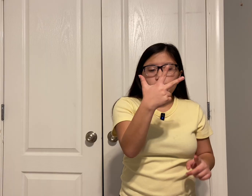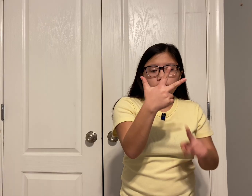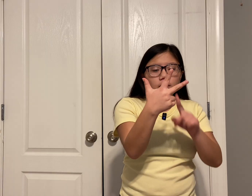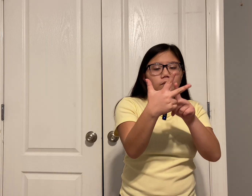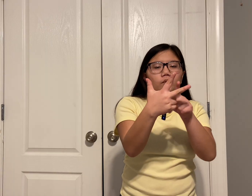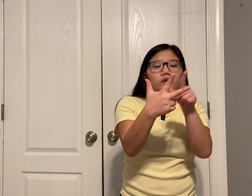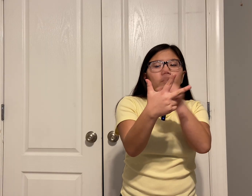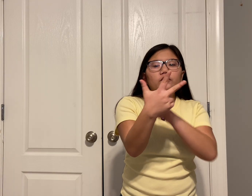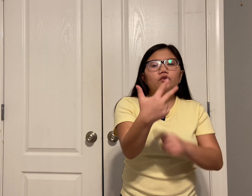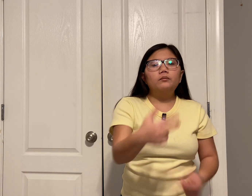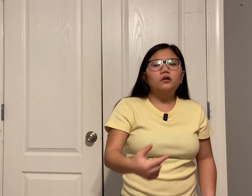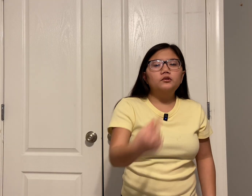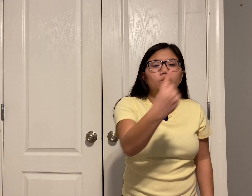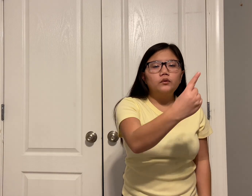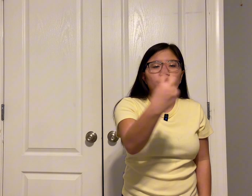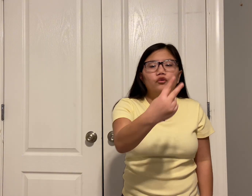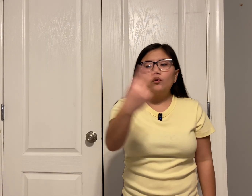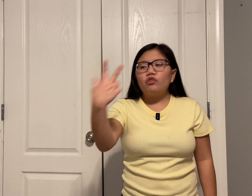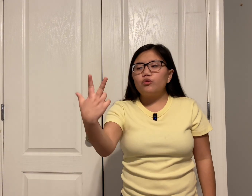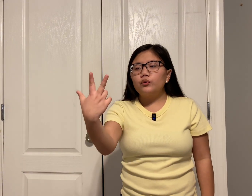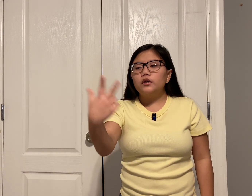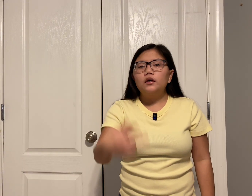See. but only you can see your palm so one, two, three.